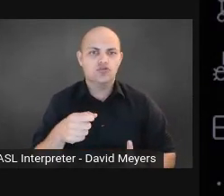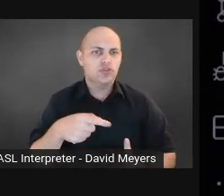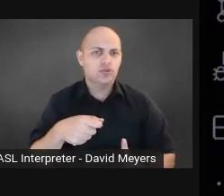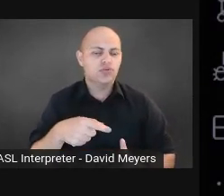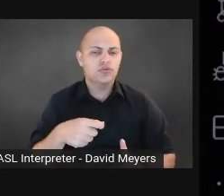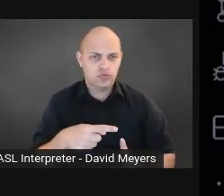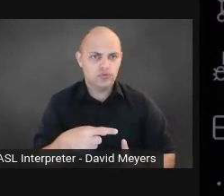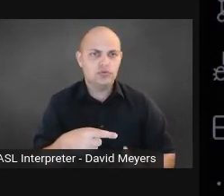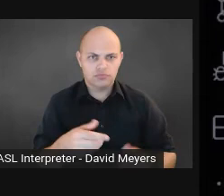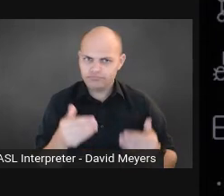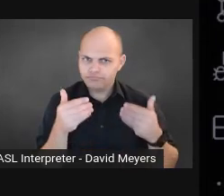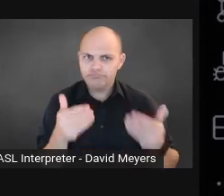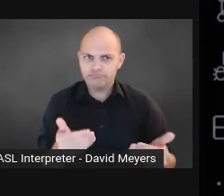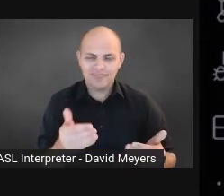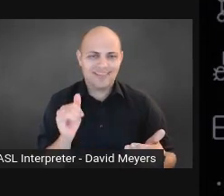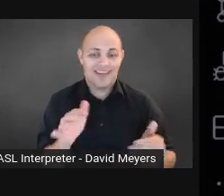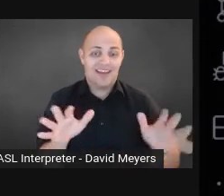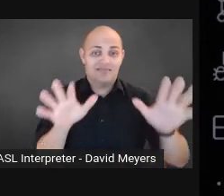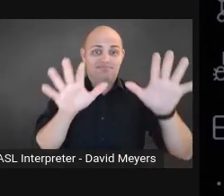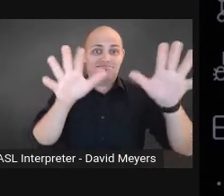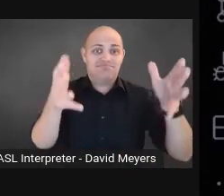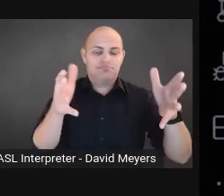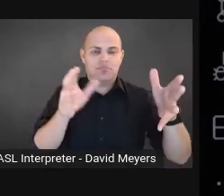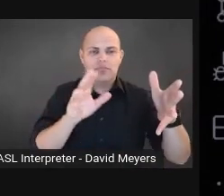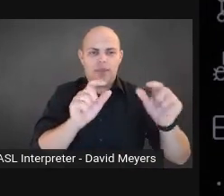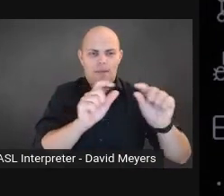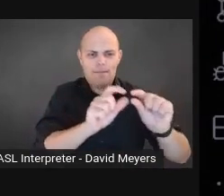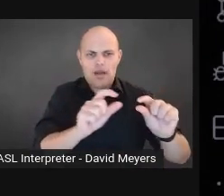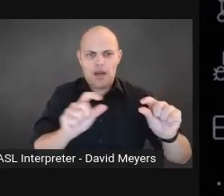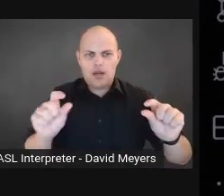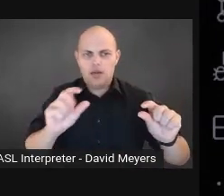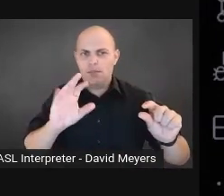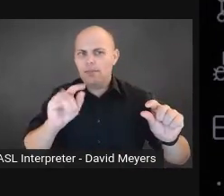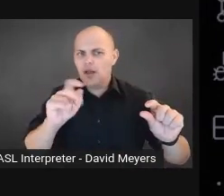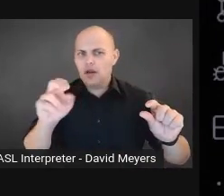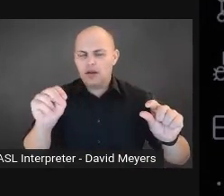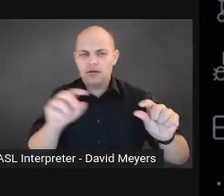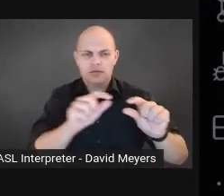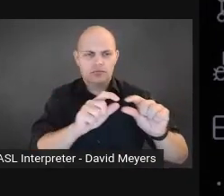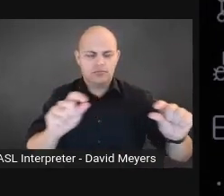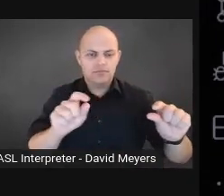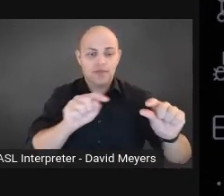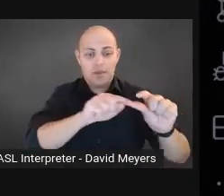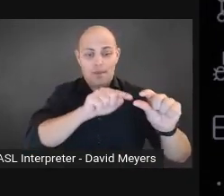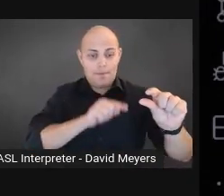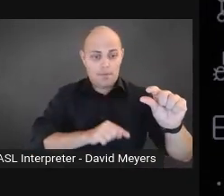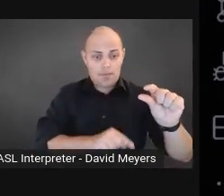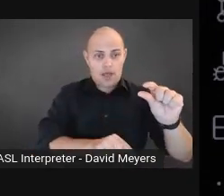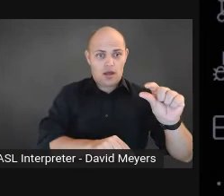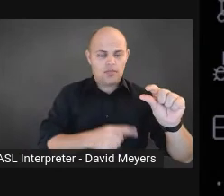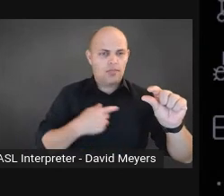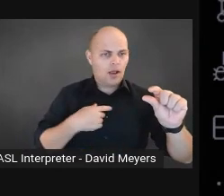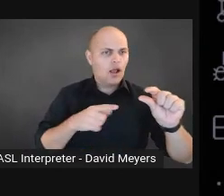That is the buttons. Down at the bottom of there I’m looping my accordion triggers